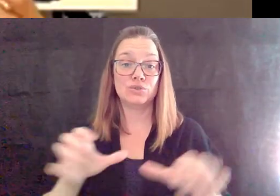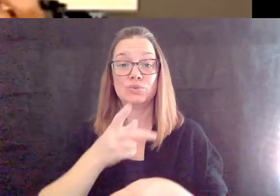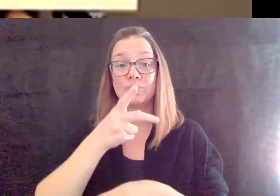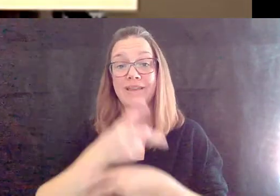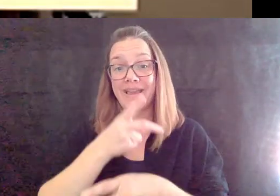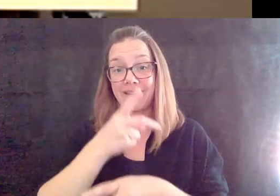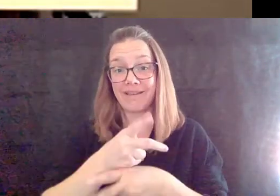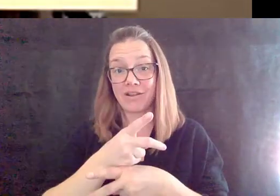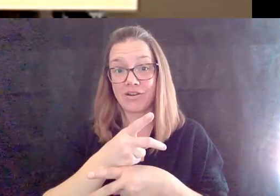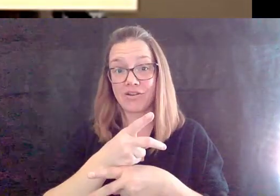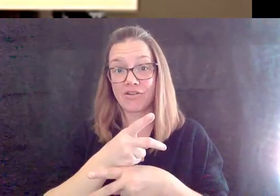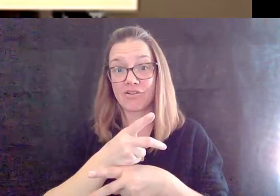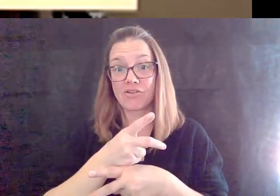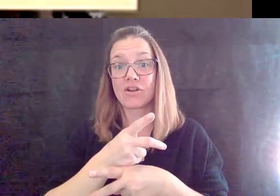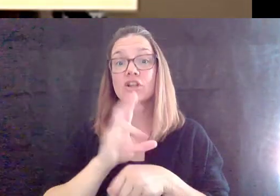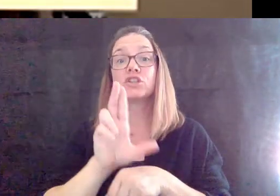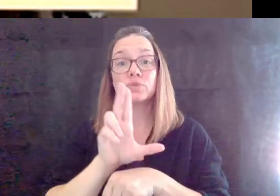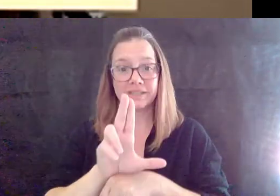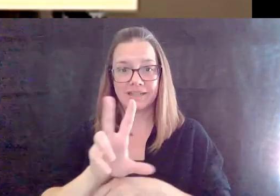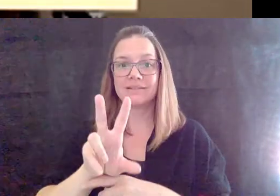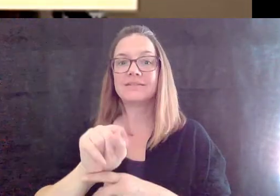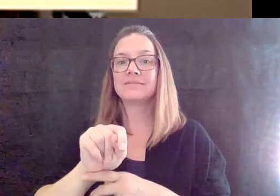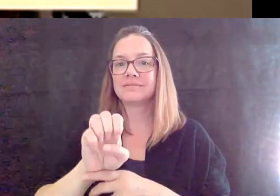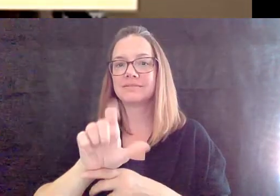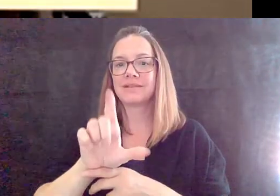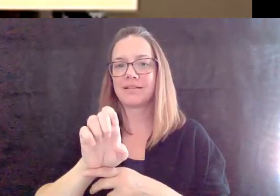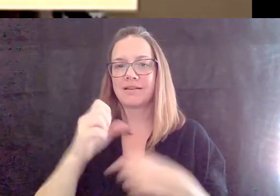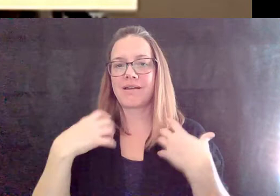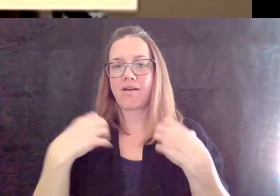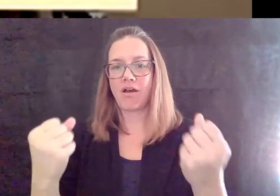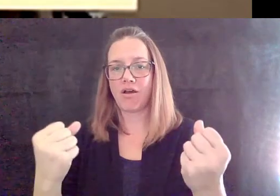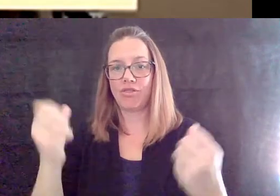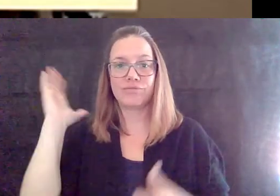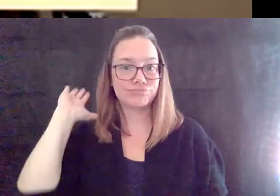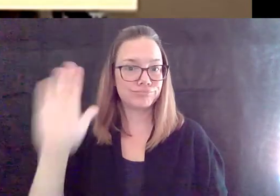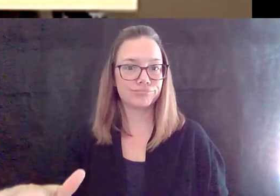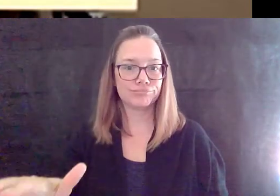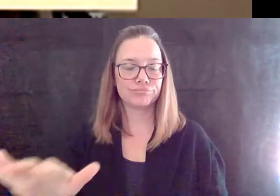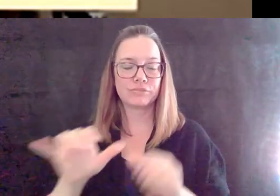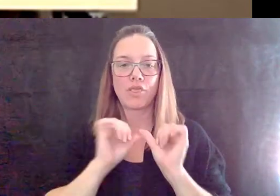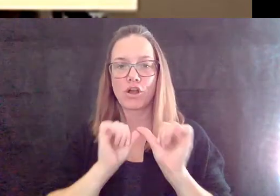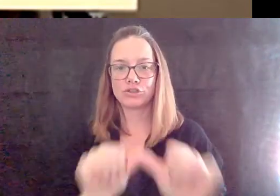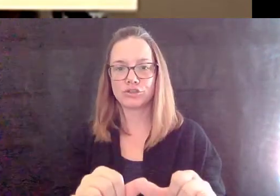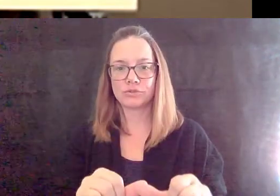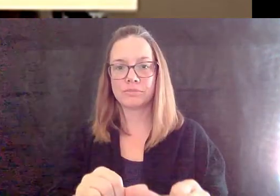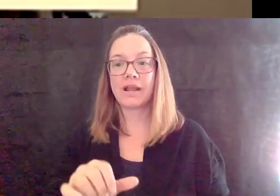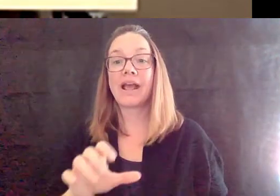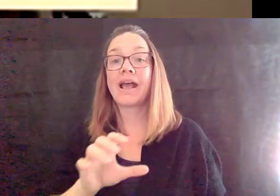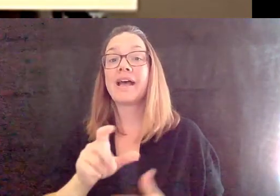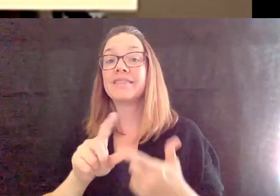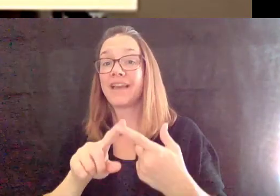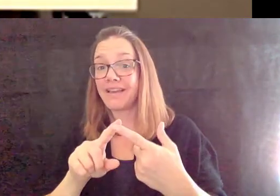care via telehealth long term. Then in terms of the You platform,